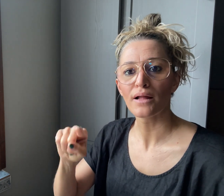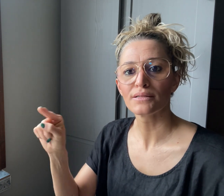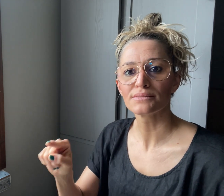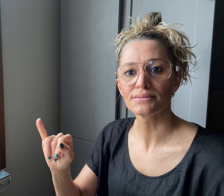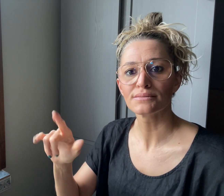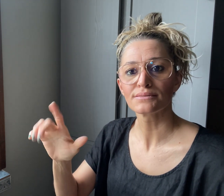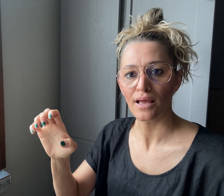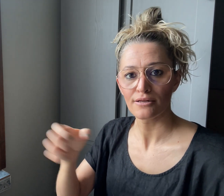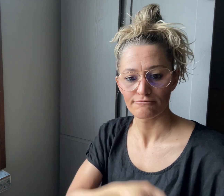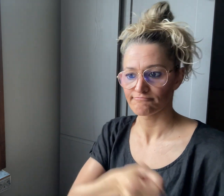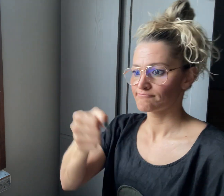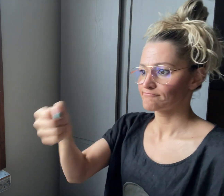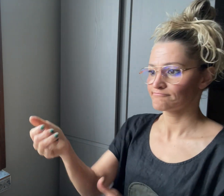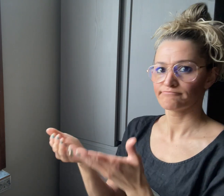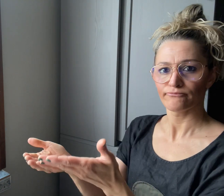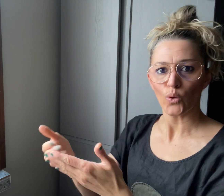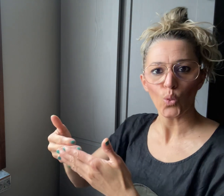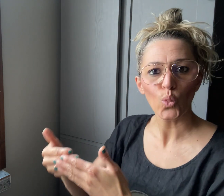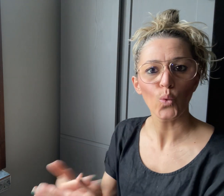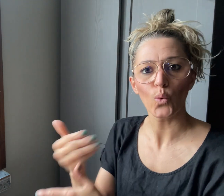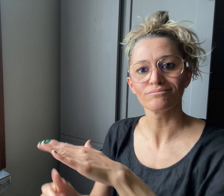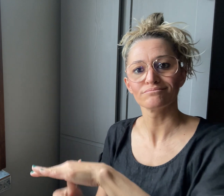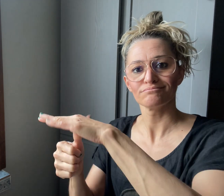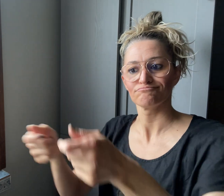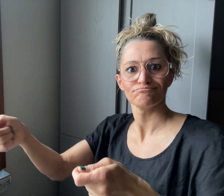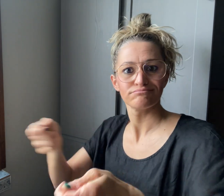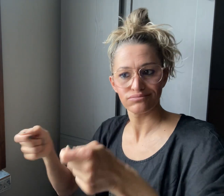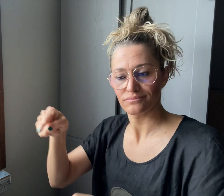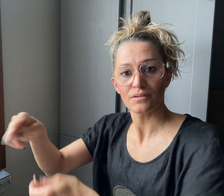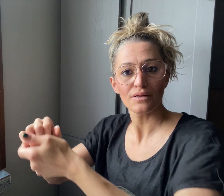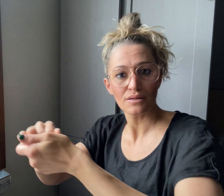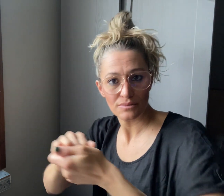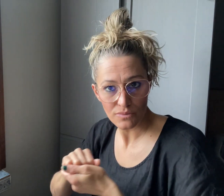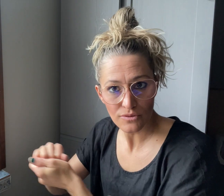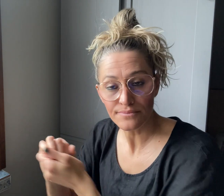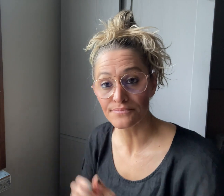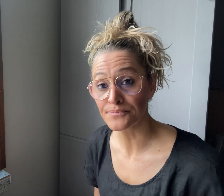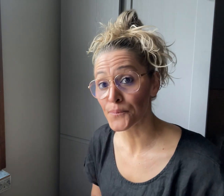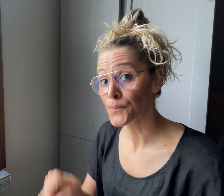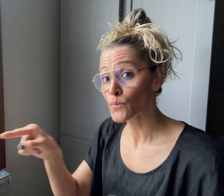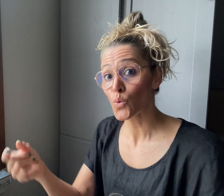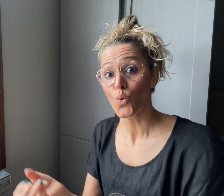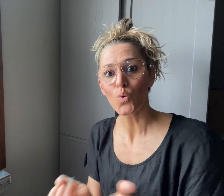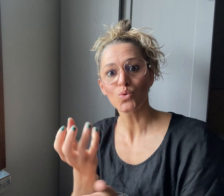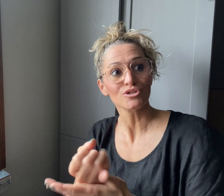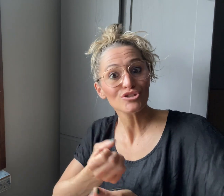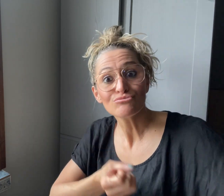a new Executive Director. This news raised confusion,